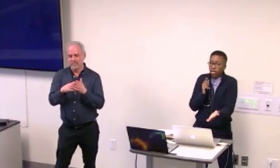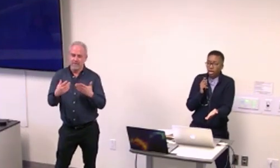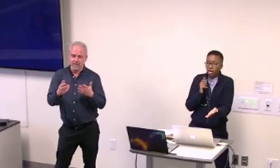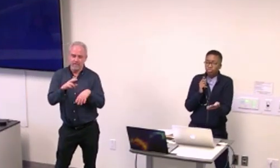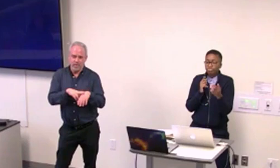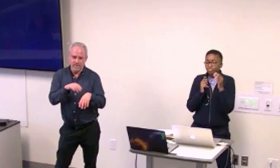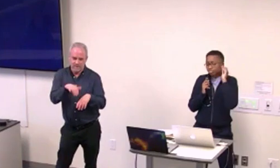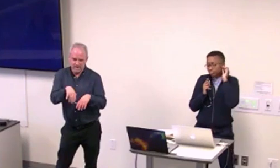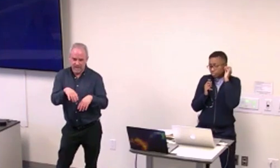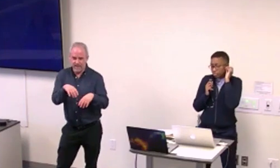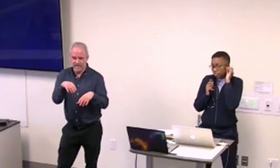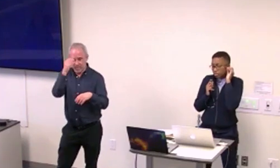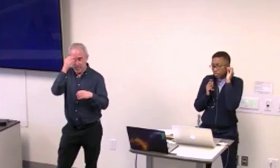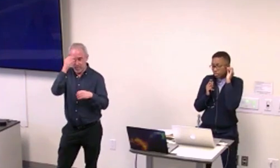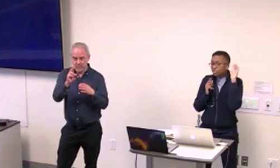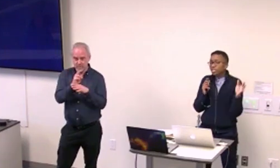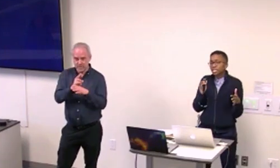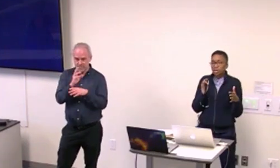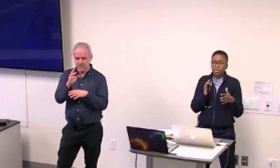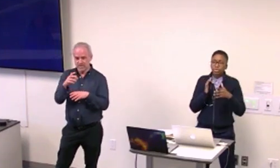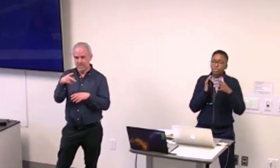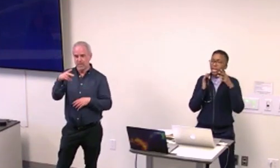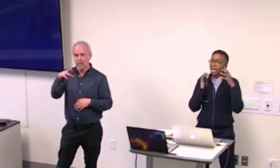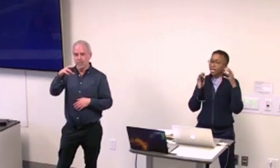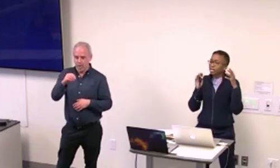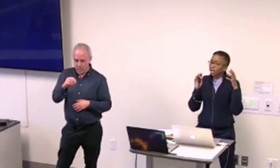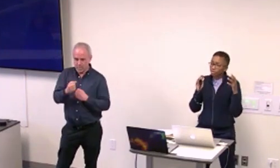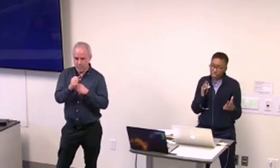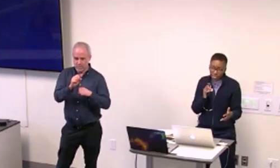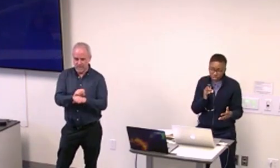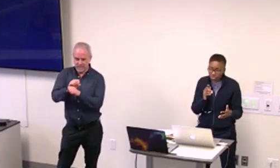During this time period, we had religious folks.